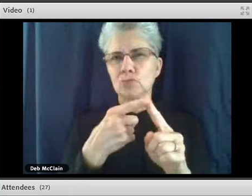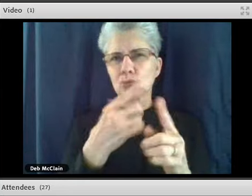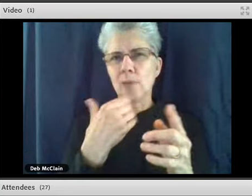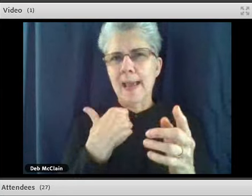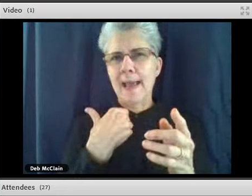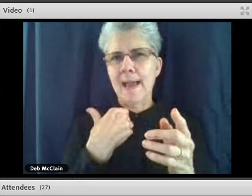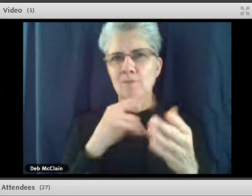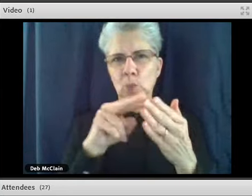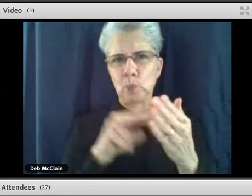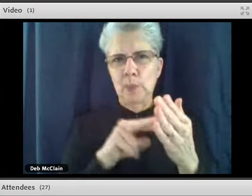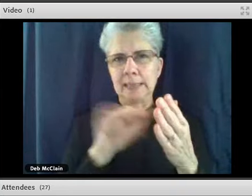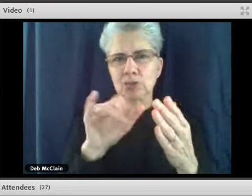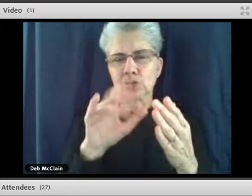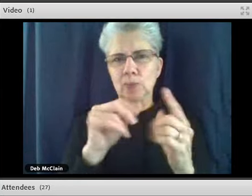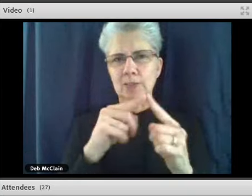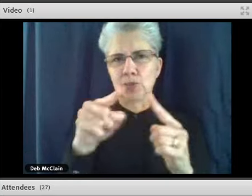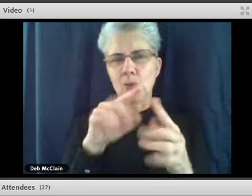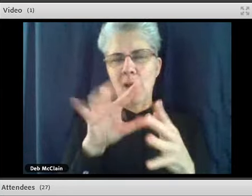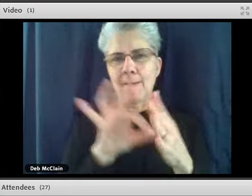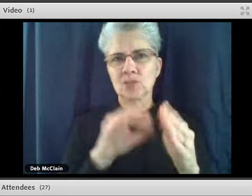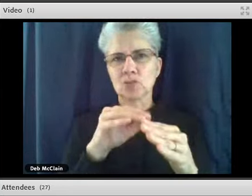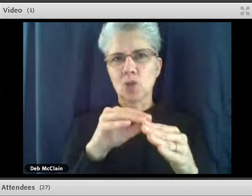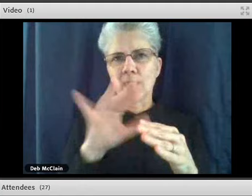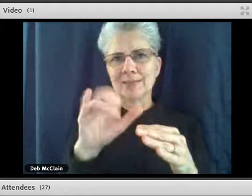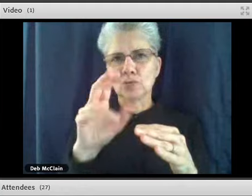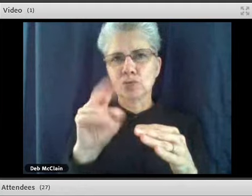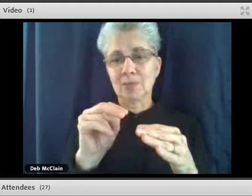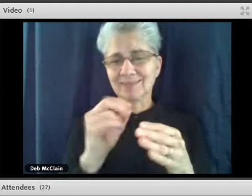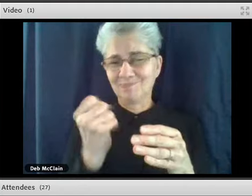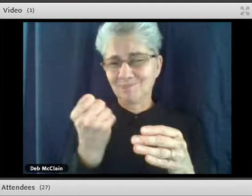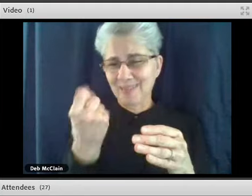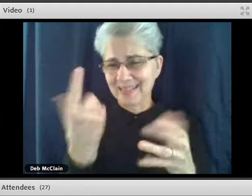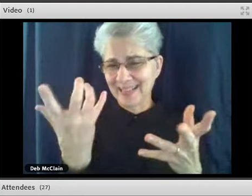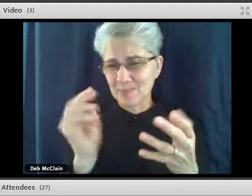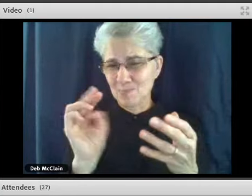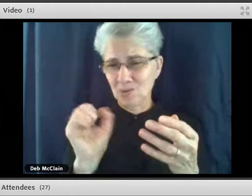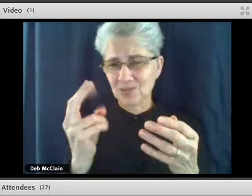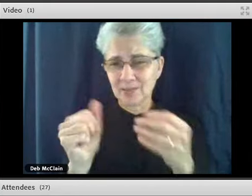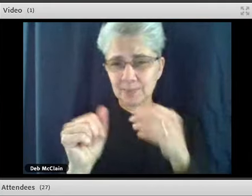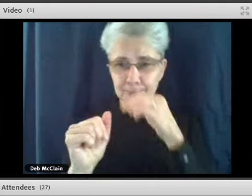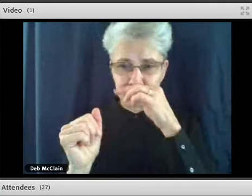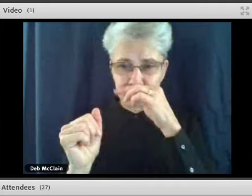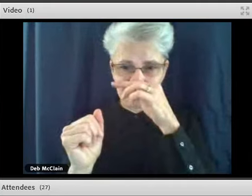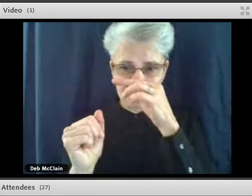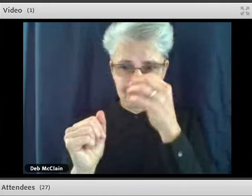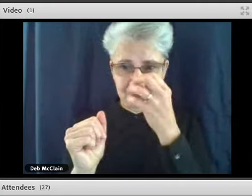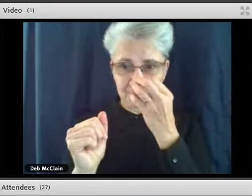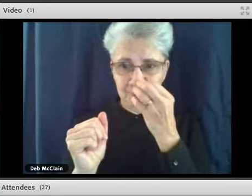you know, if it's an Android, you could -- there should be a way to kind of have it read the screen to you, and the options that are on the screen.